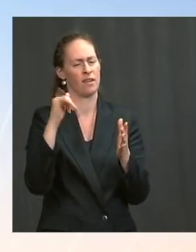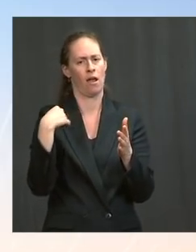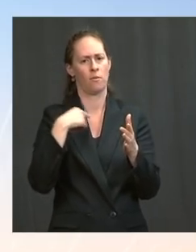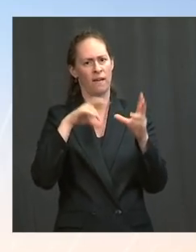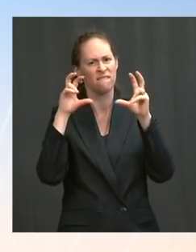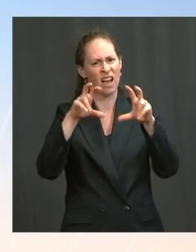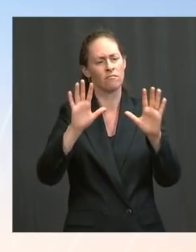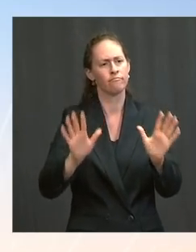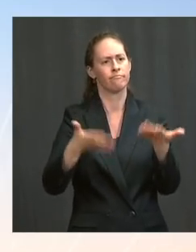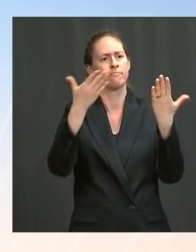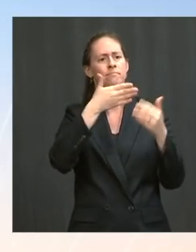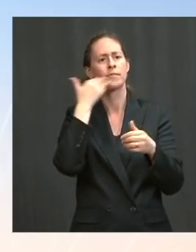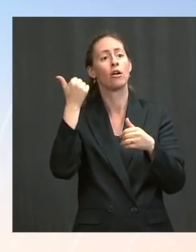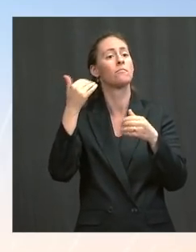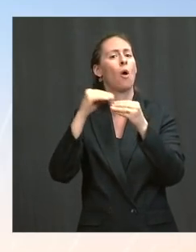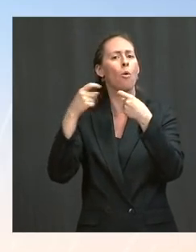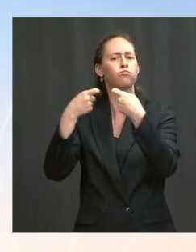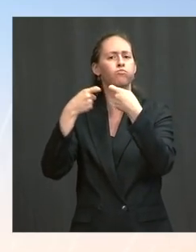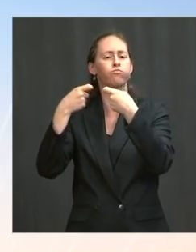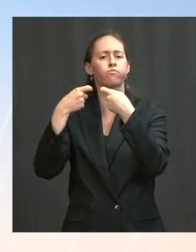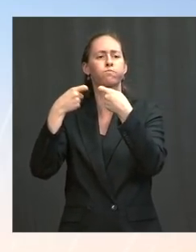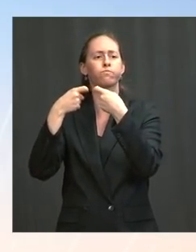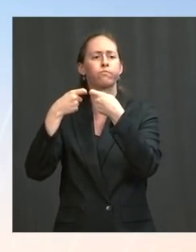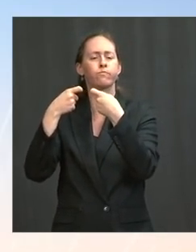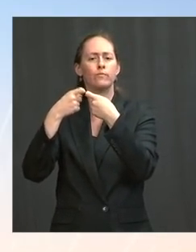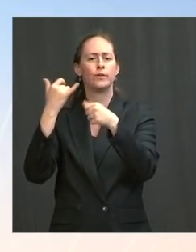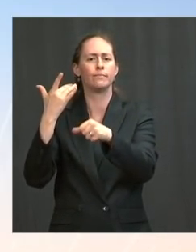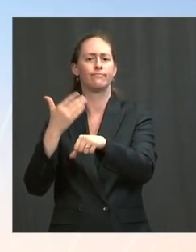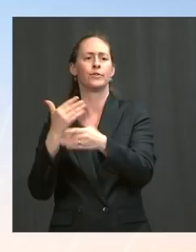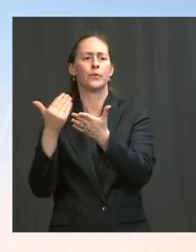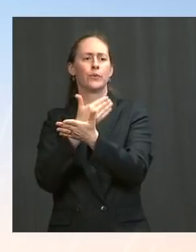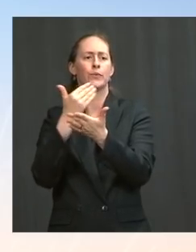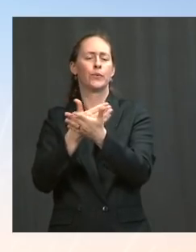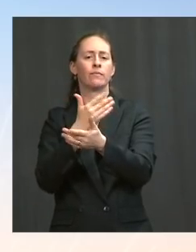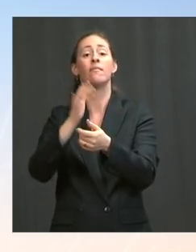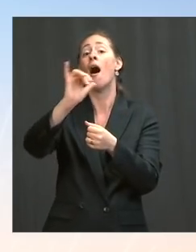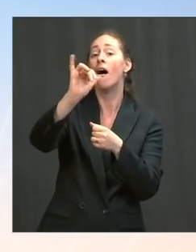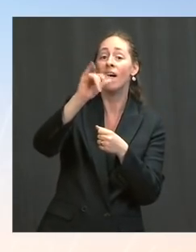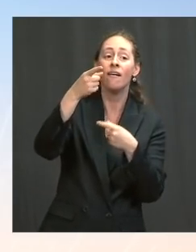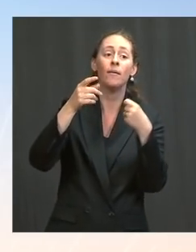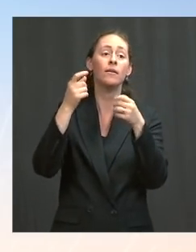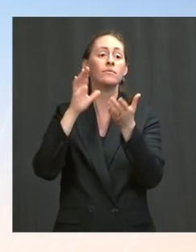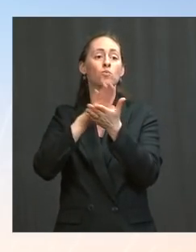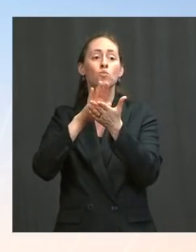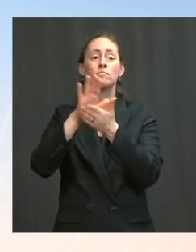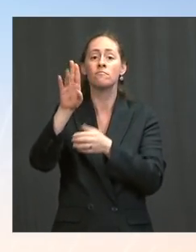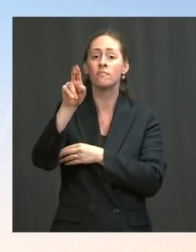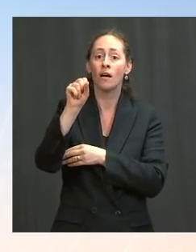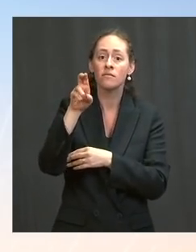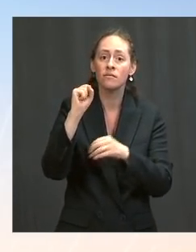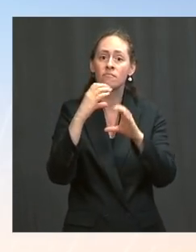It will include making sure electric vehicle buses are part of our force across the country, and make sure electric --